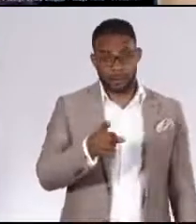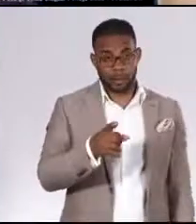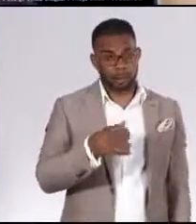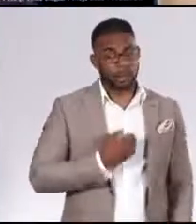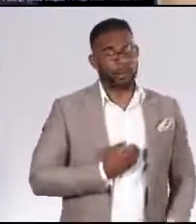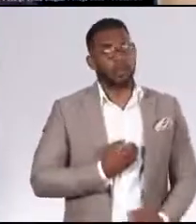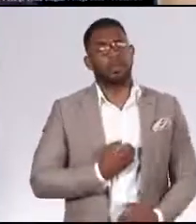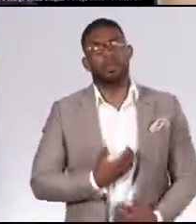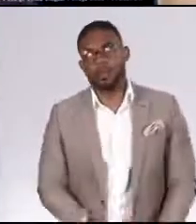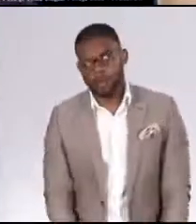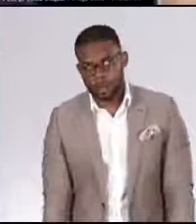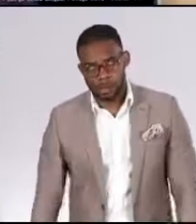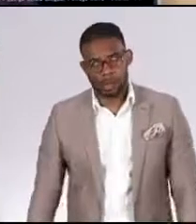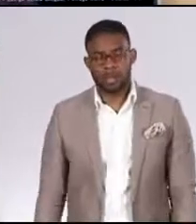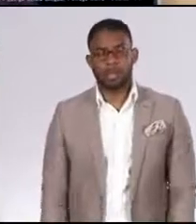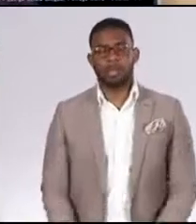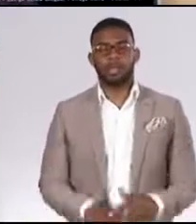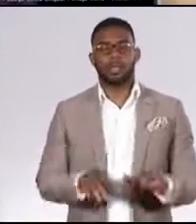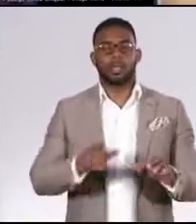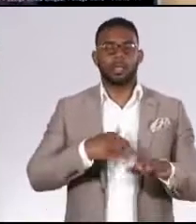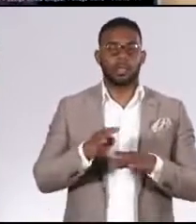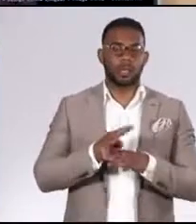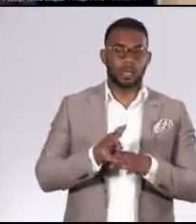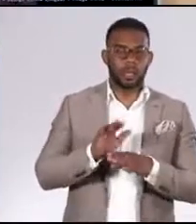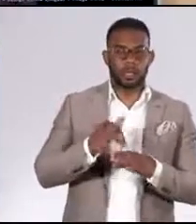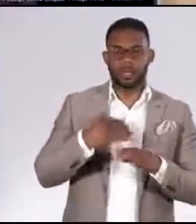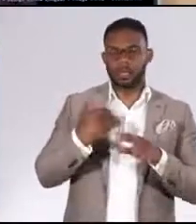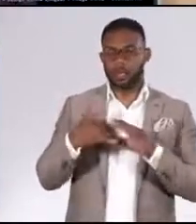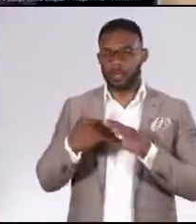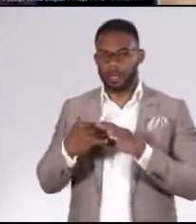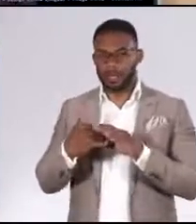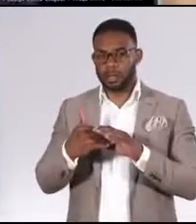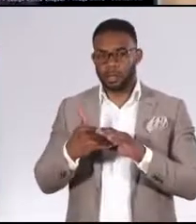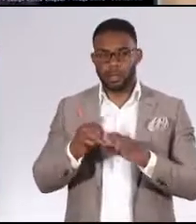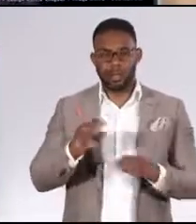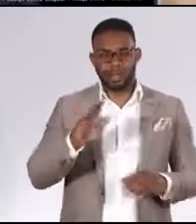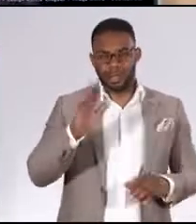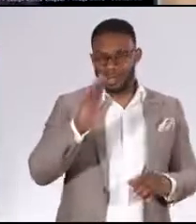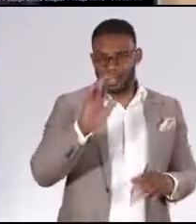I started doing my business by email and that never can be the same.